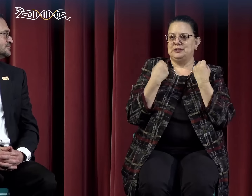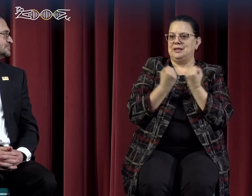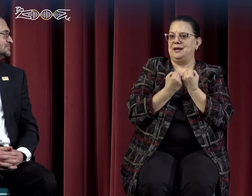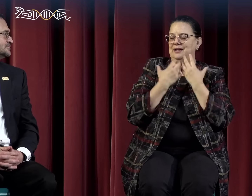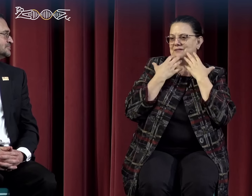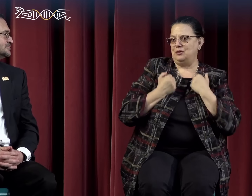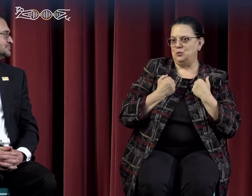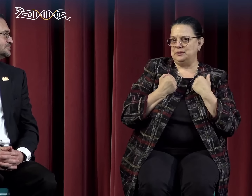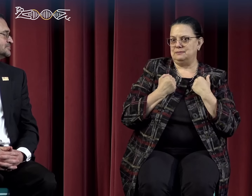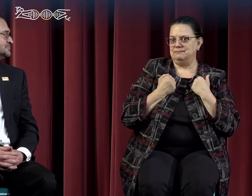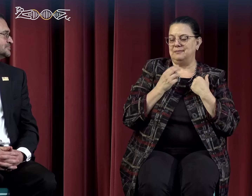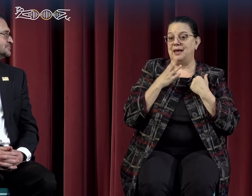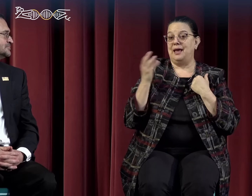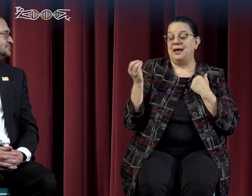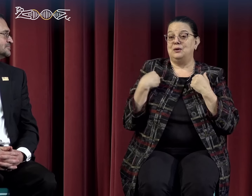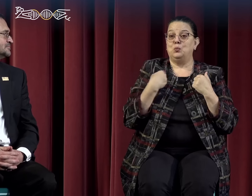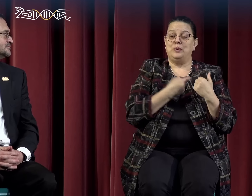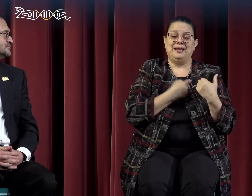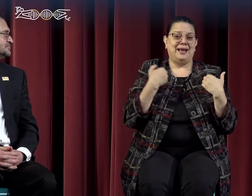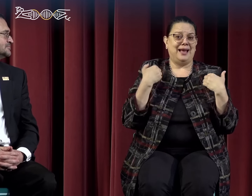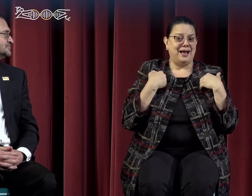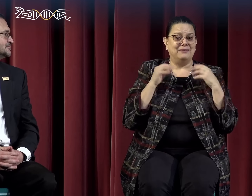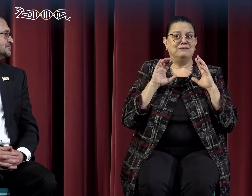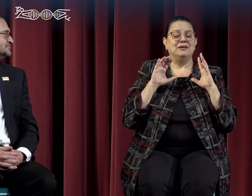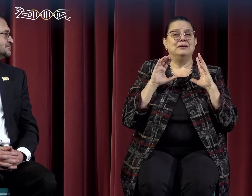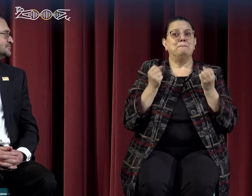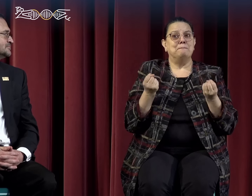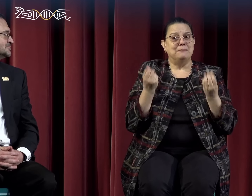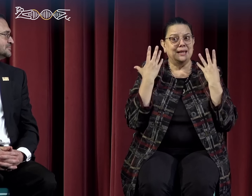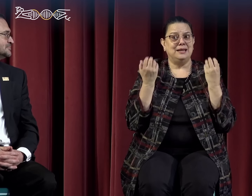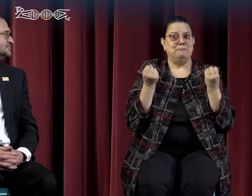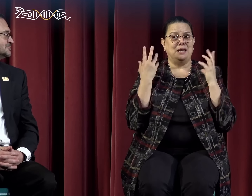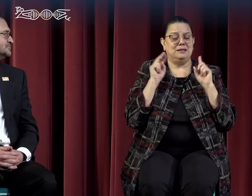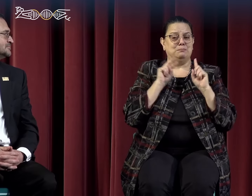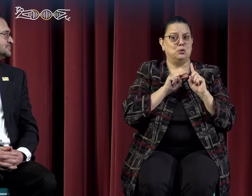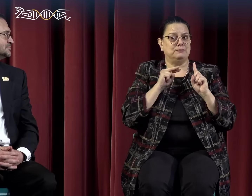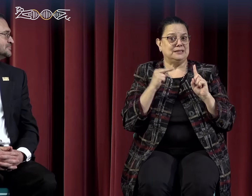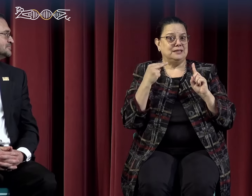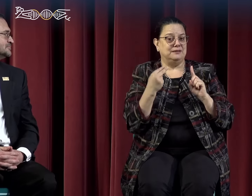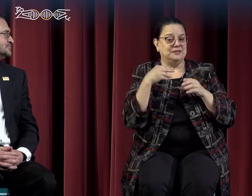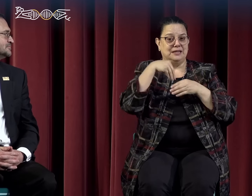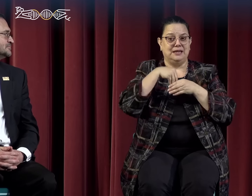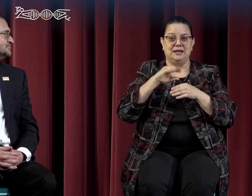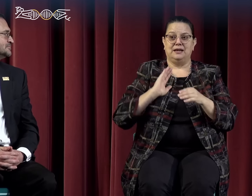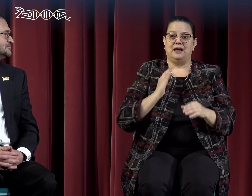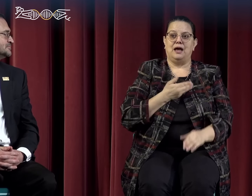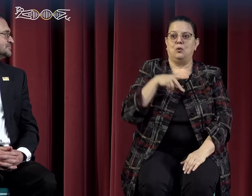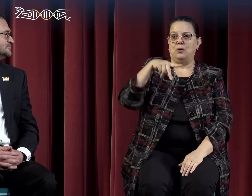The way we use technology affects our experience but that is because of the